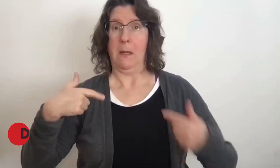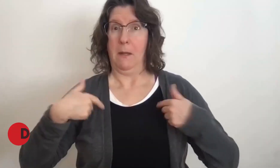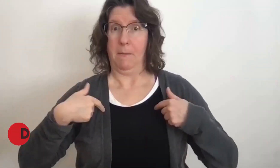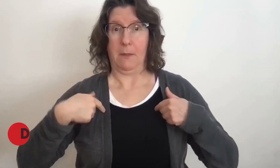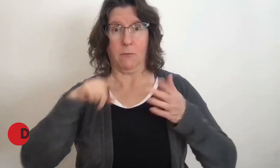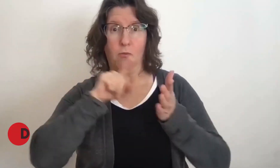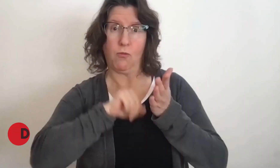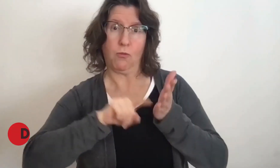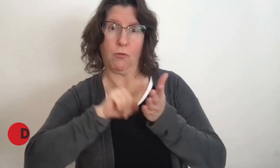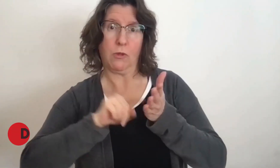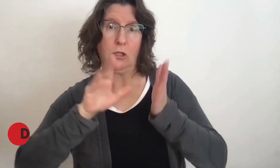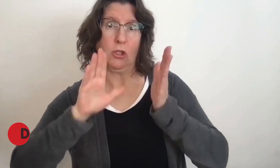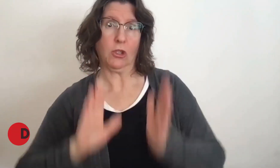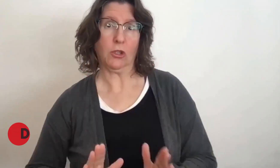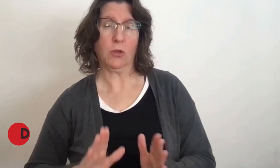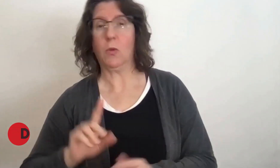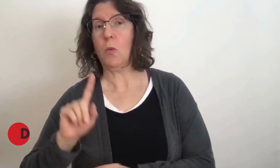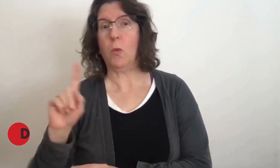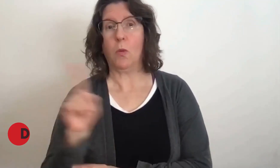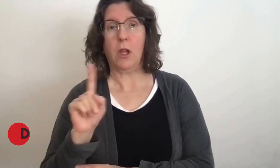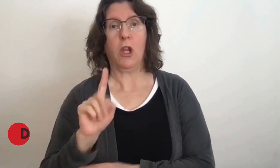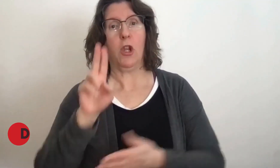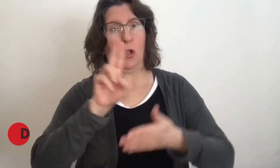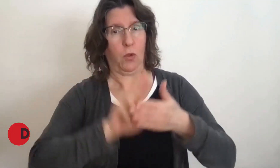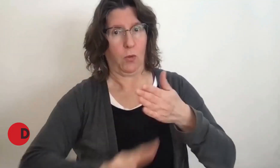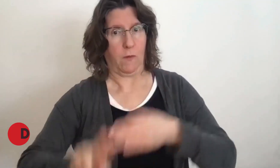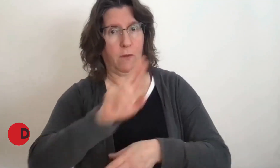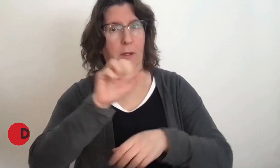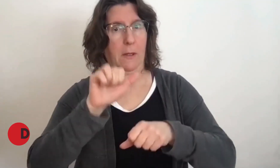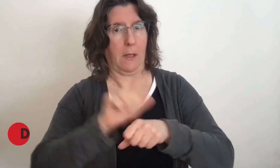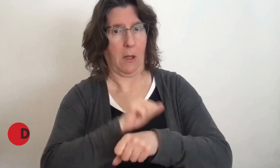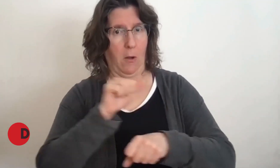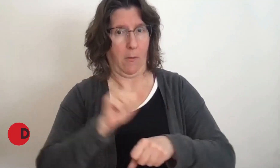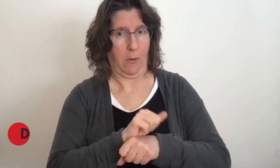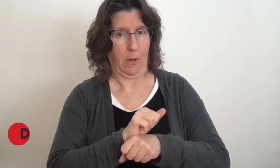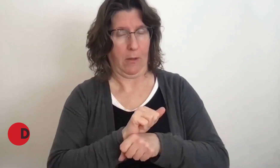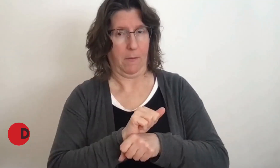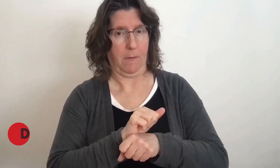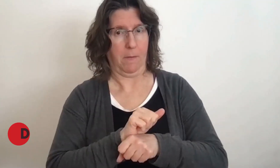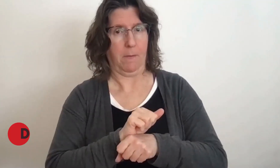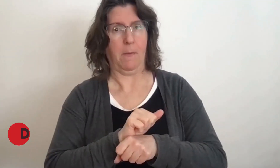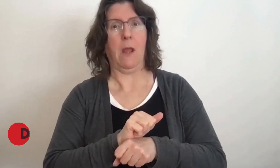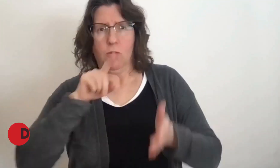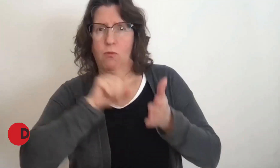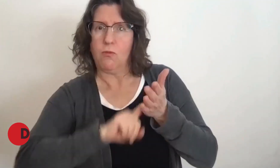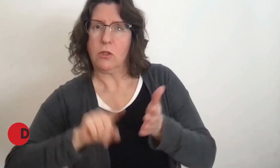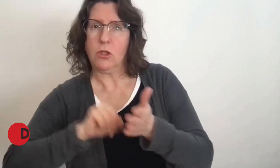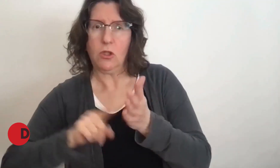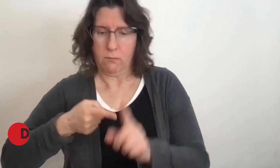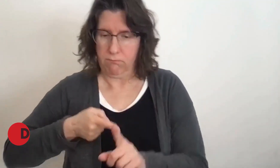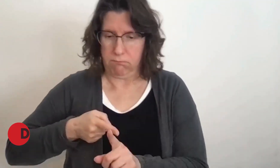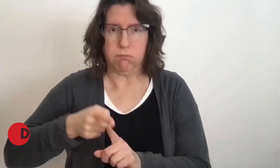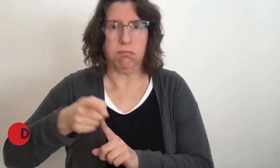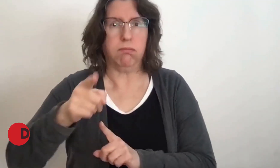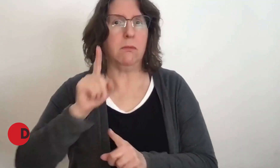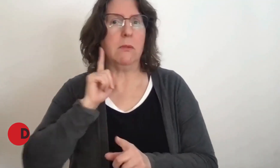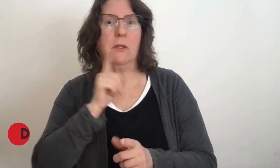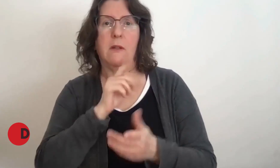[Dr. Weber]: I'm a researcher at University of Alberta.